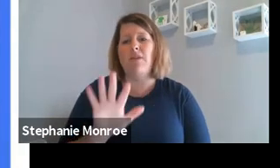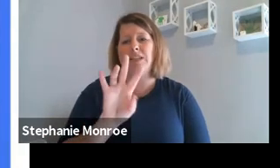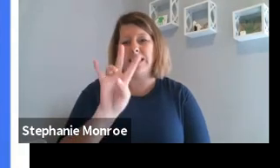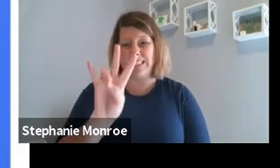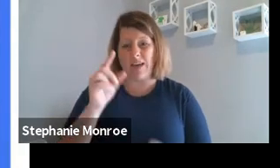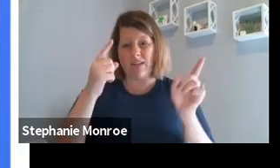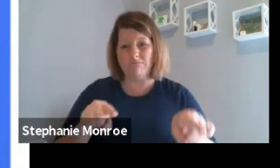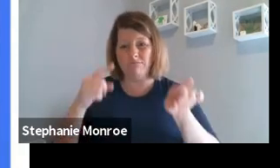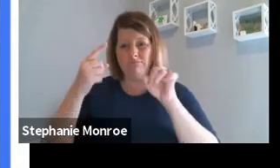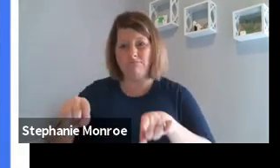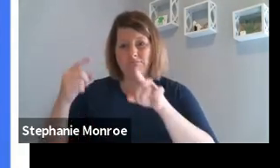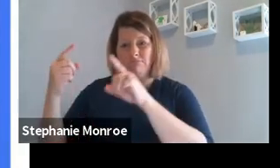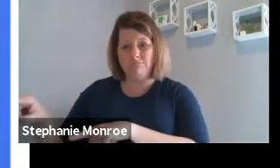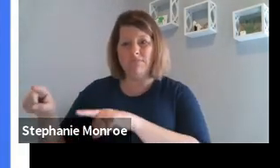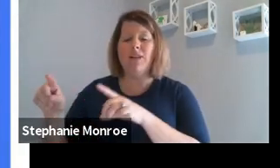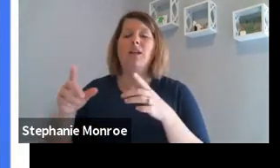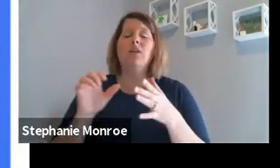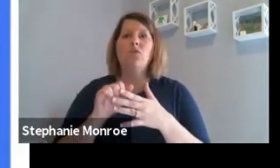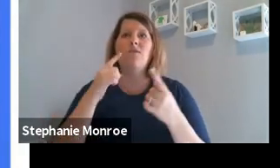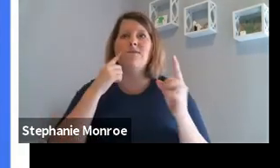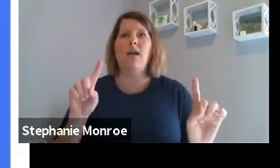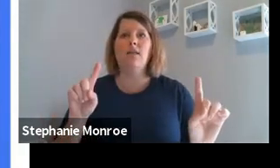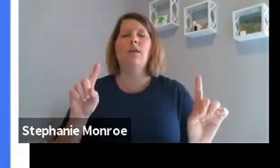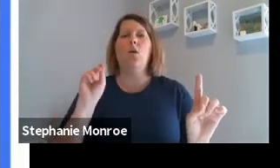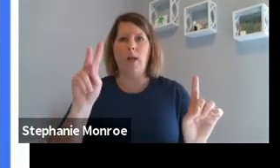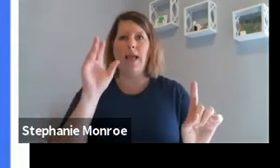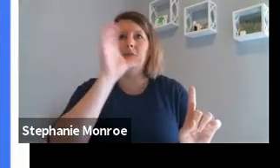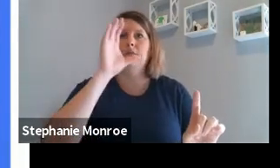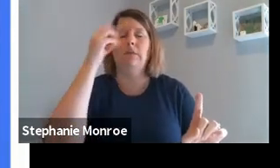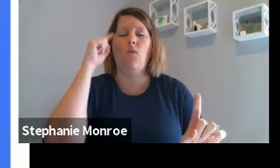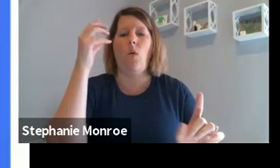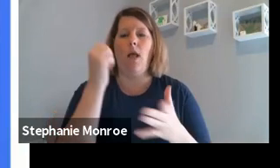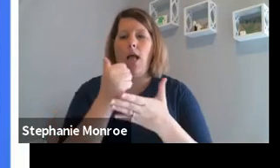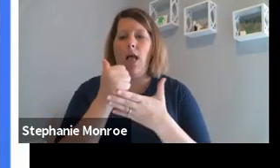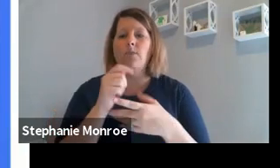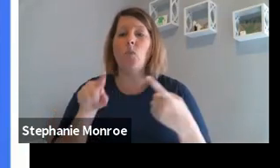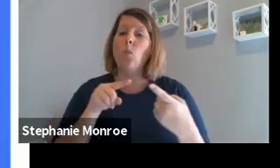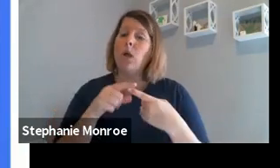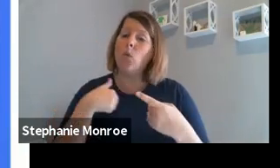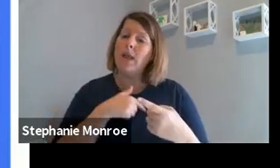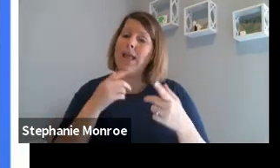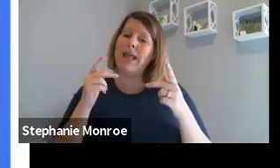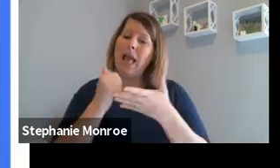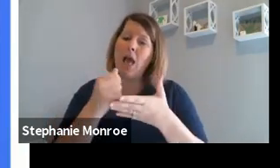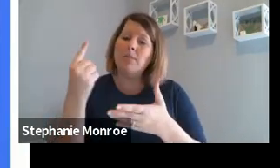to finally get themself to to seek out help. When we're helping a victim of domestic violence, we need to keep that in mind.